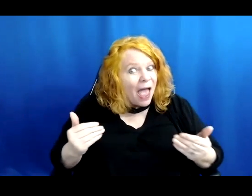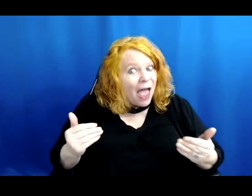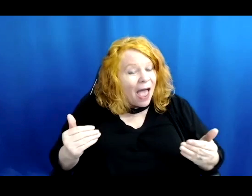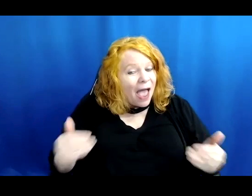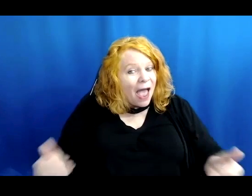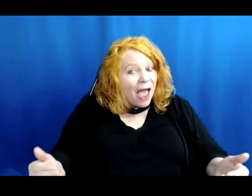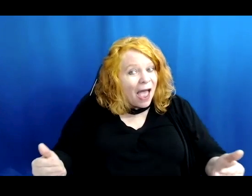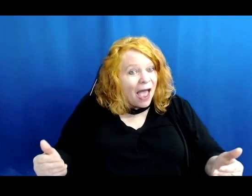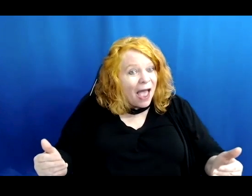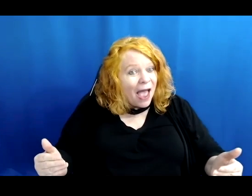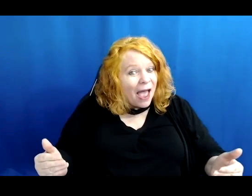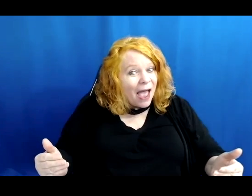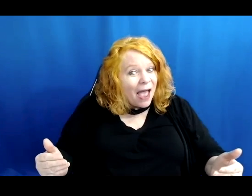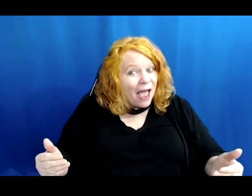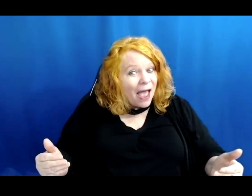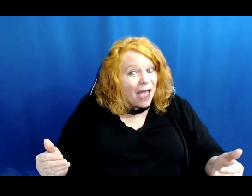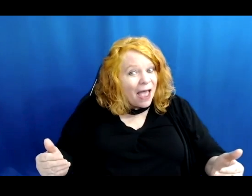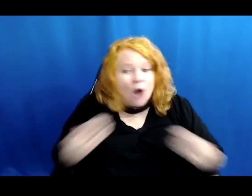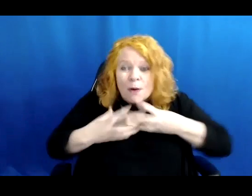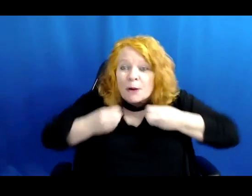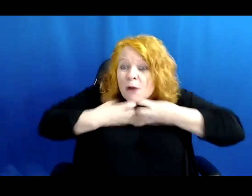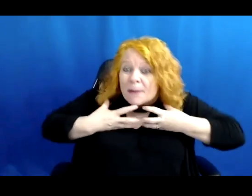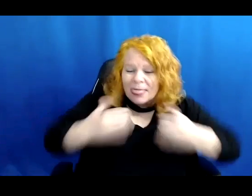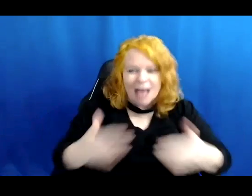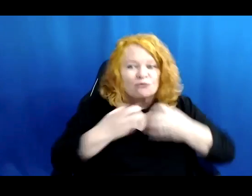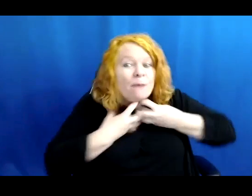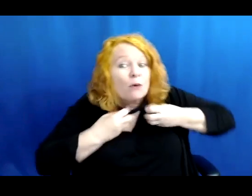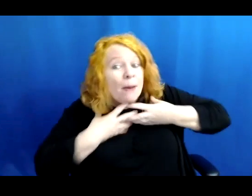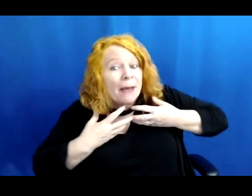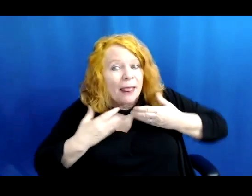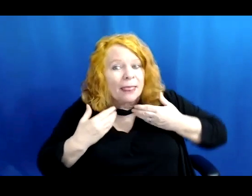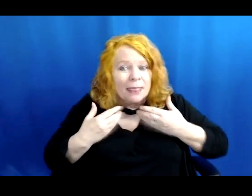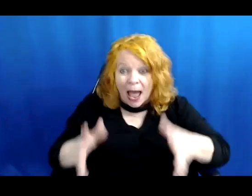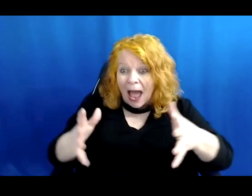Let's Ribbit Ribbit, Let’s Ribbit Ribbit,